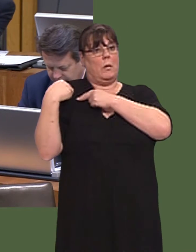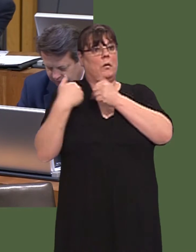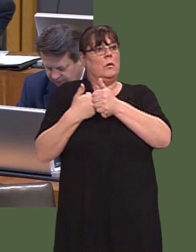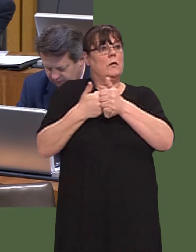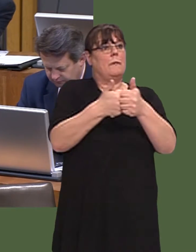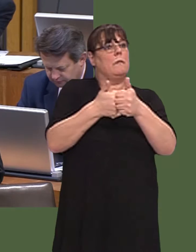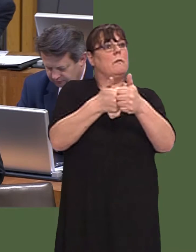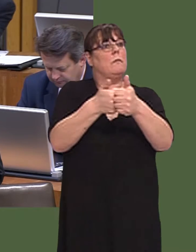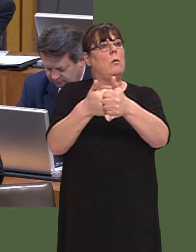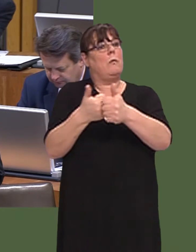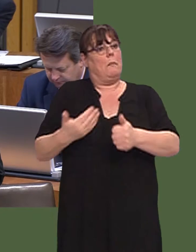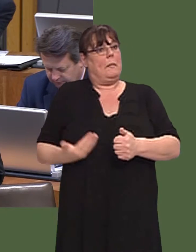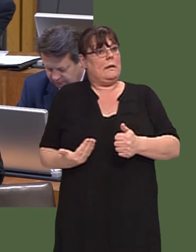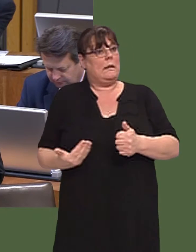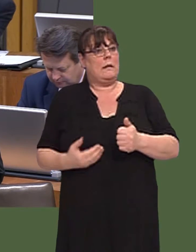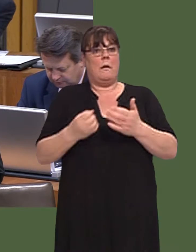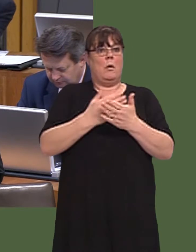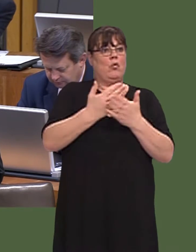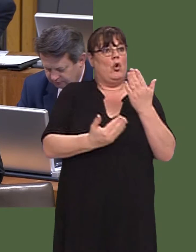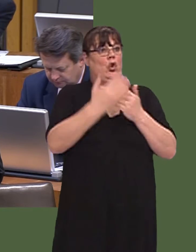to support businesses to secure new contracts.